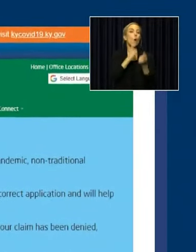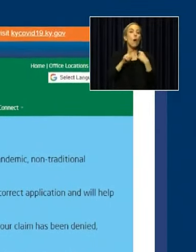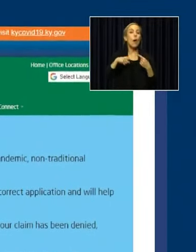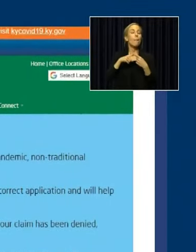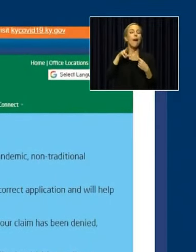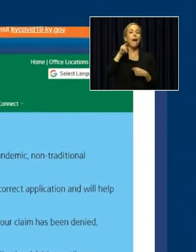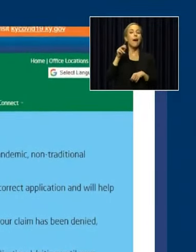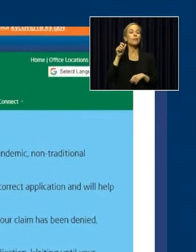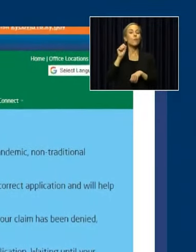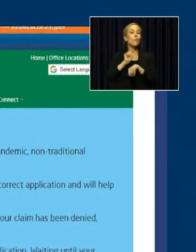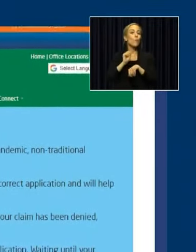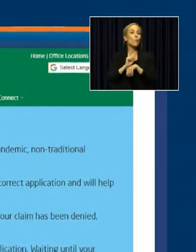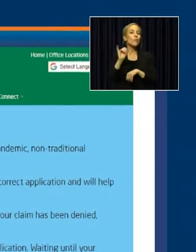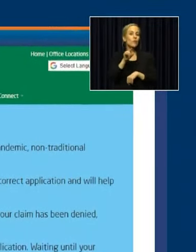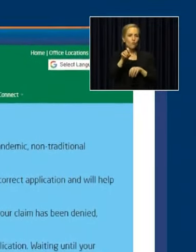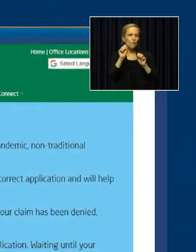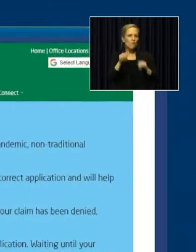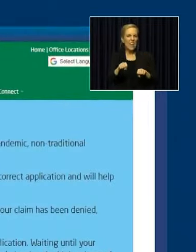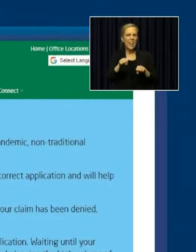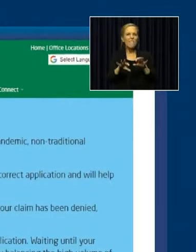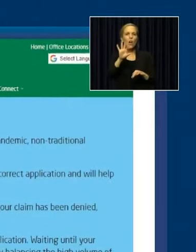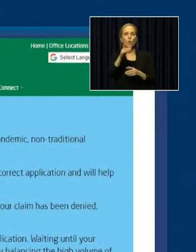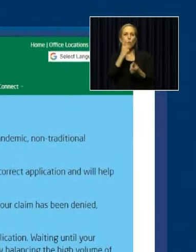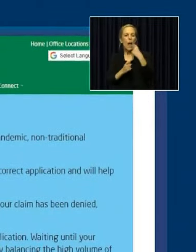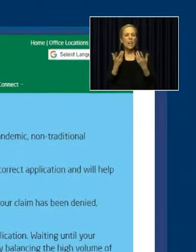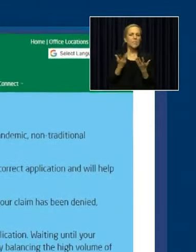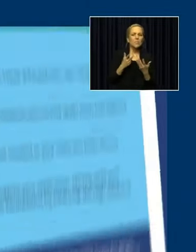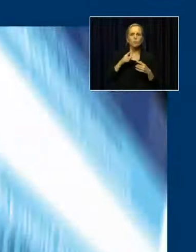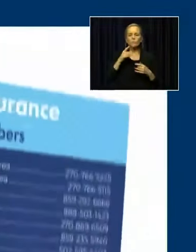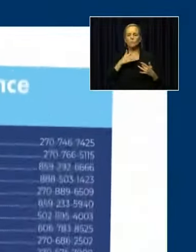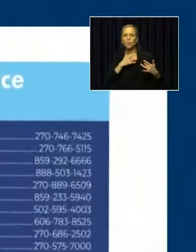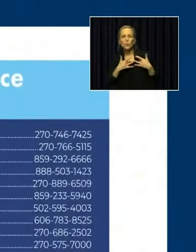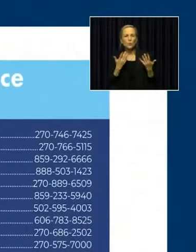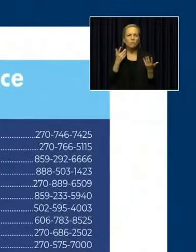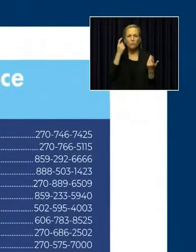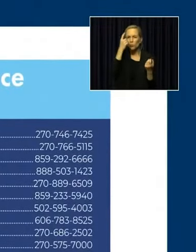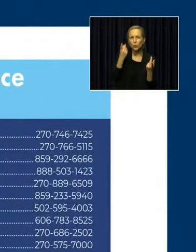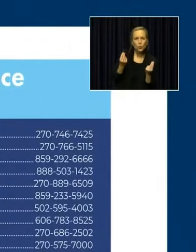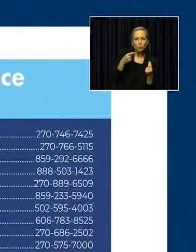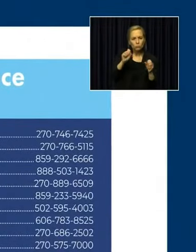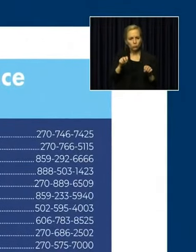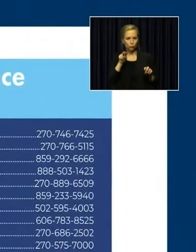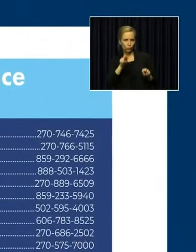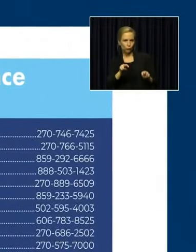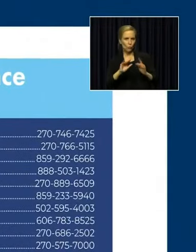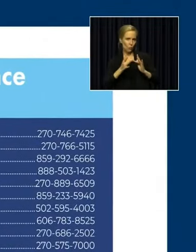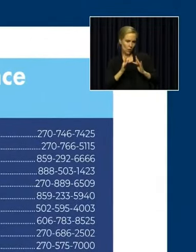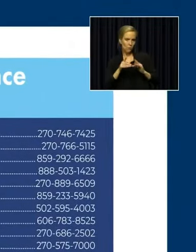DOING FOR KENTUCKY ANSWERED AND SHARE EXAMPLES OF THE FAMOUS TEAM KENTUCKY SPIRIT.